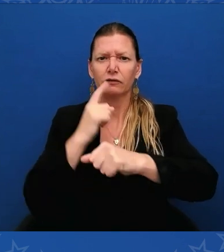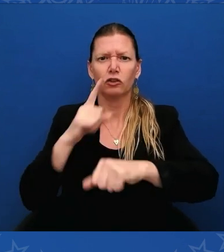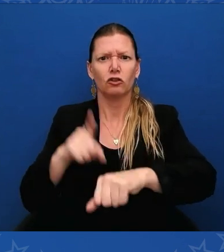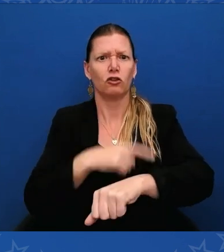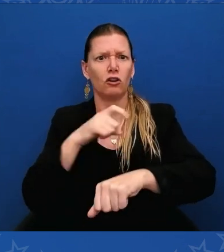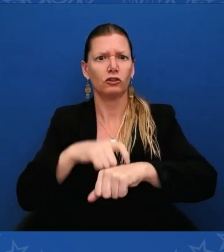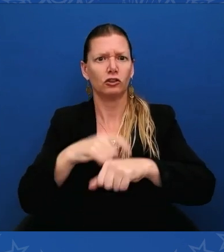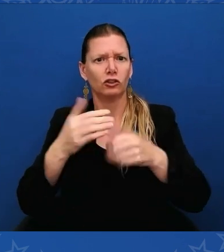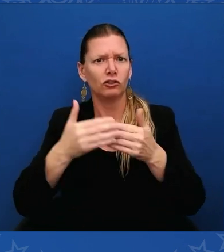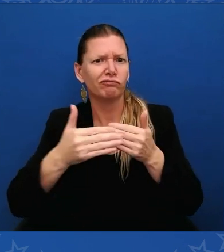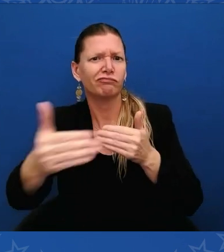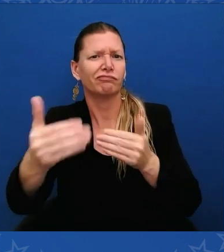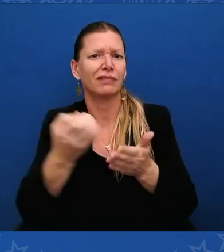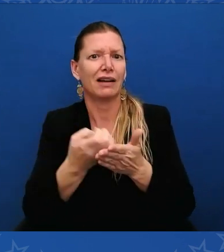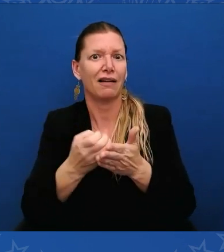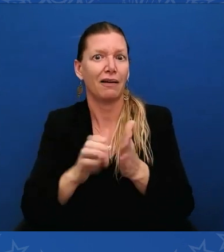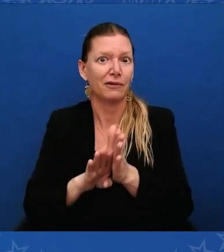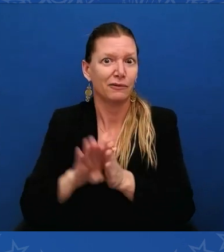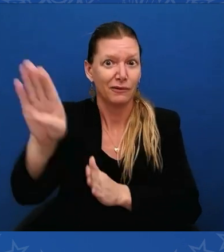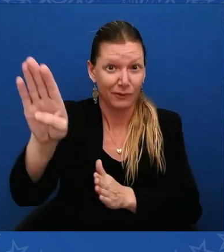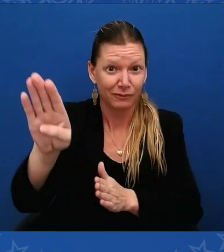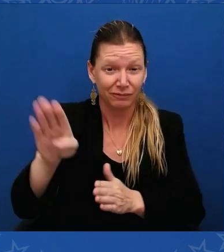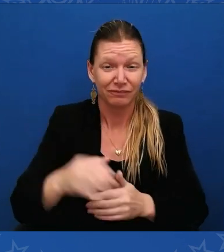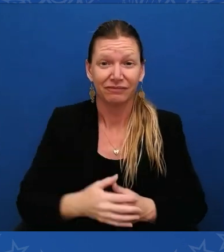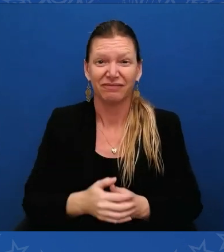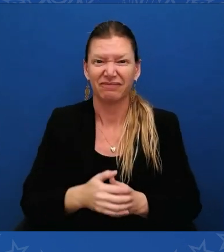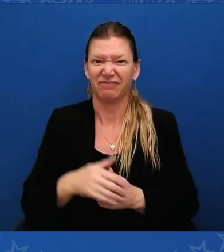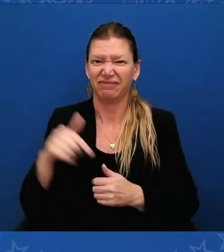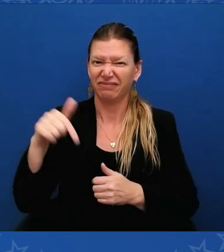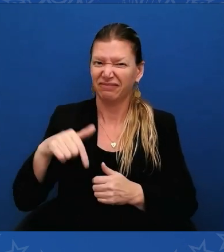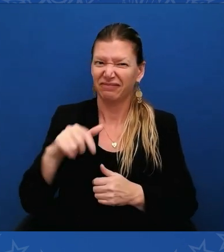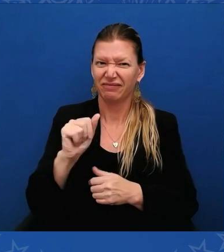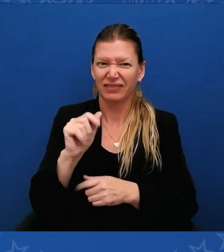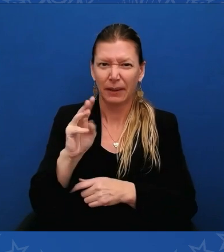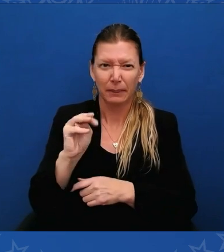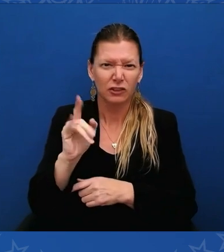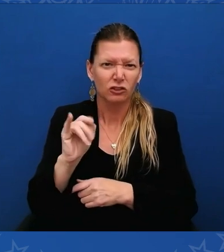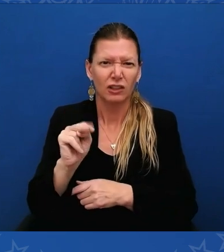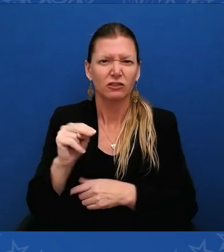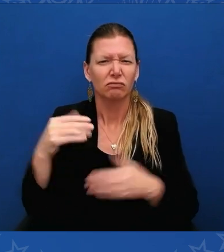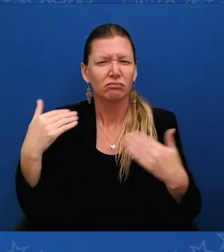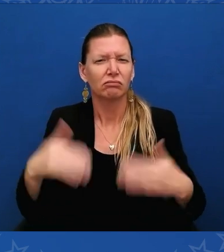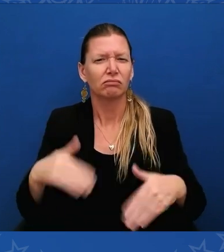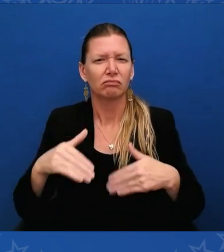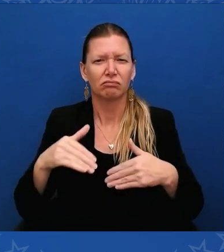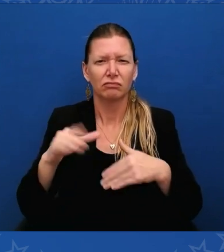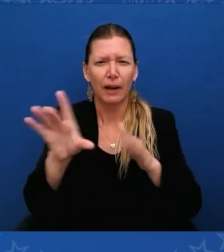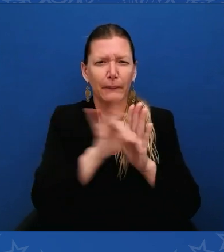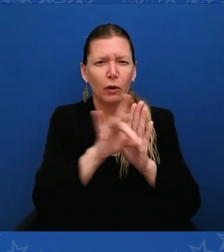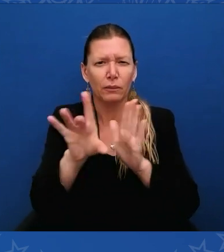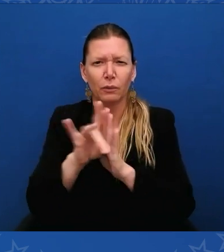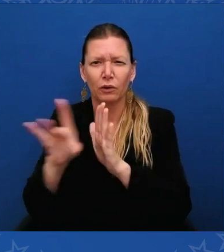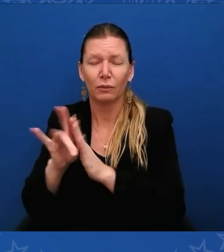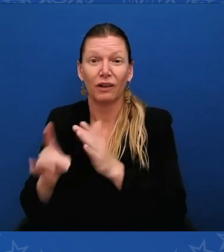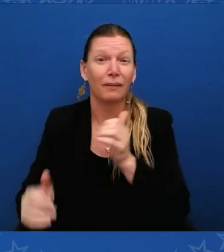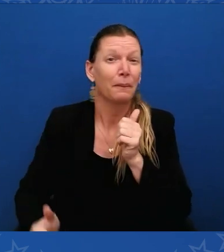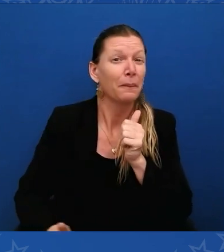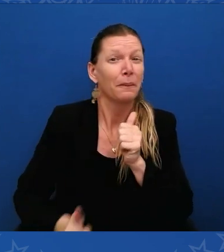His administration has appointed the most Hispanic and Latino Americans to the Cabinet,